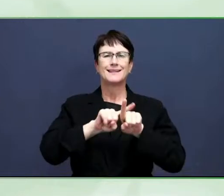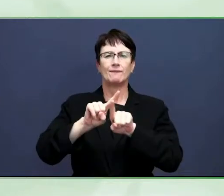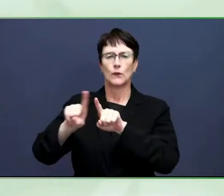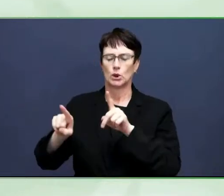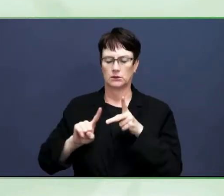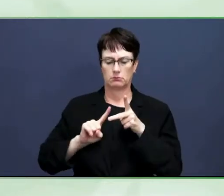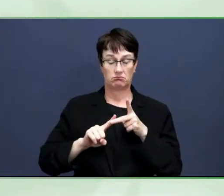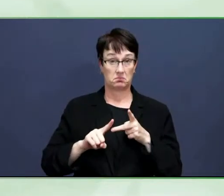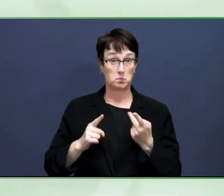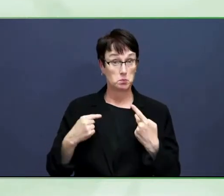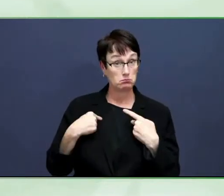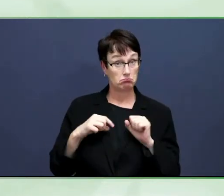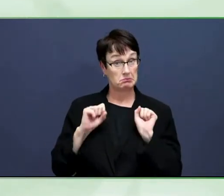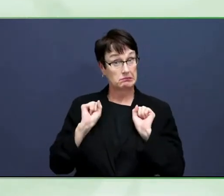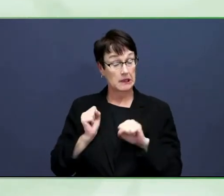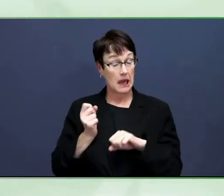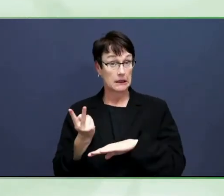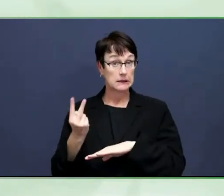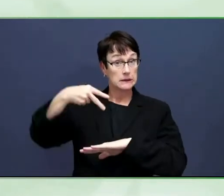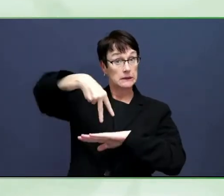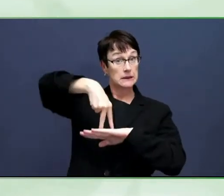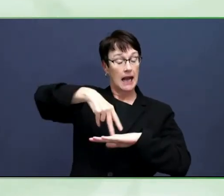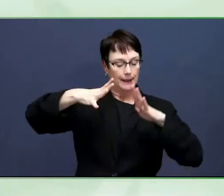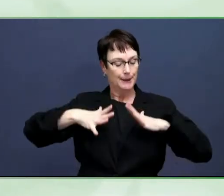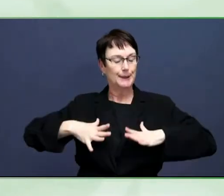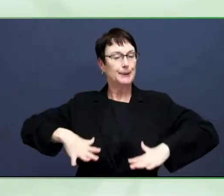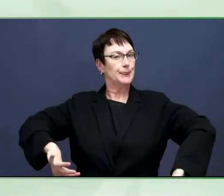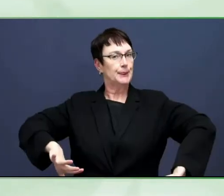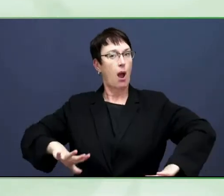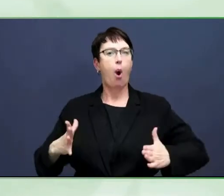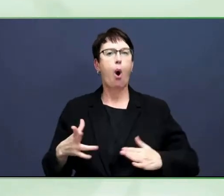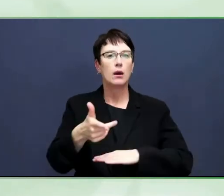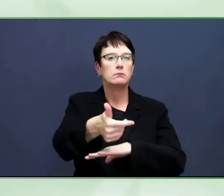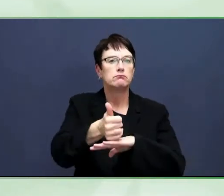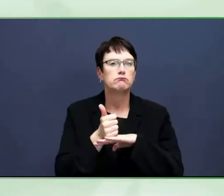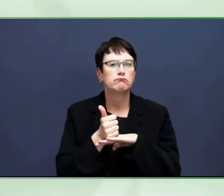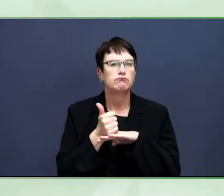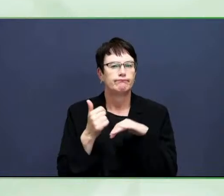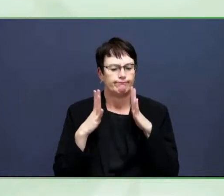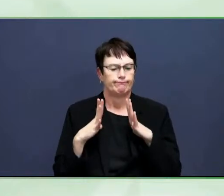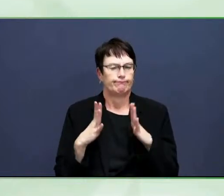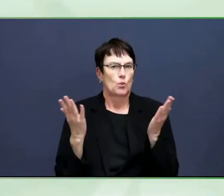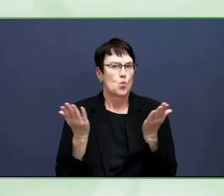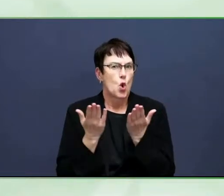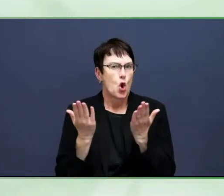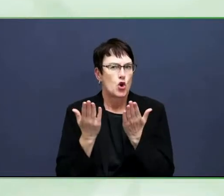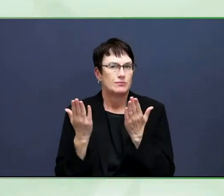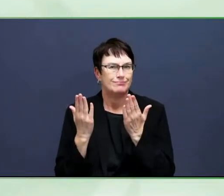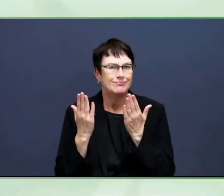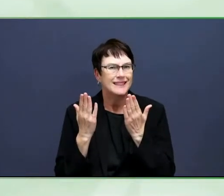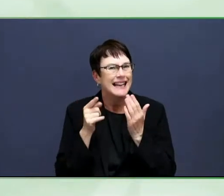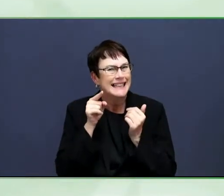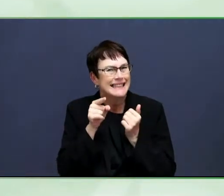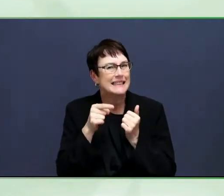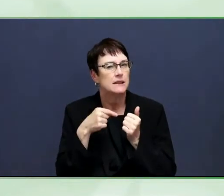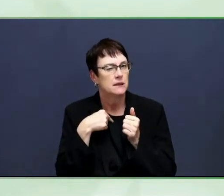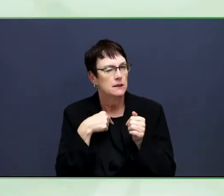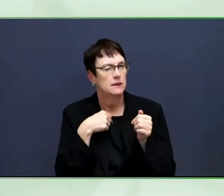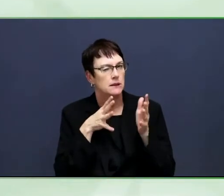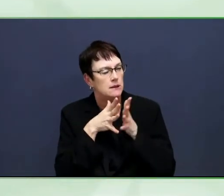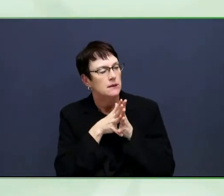This is why I thought it was much easier to start with the education process at the beginning.